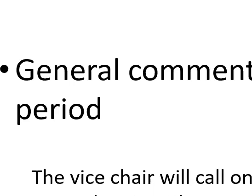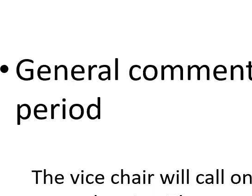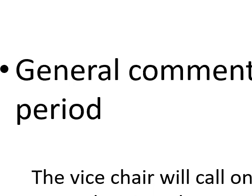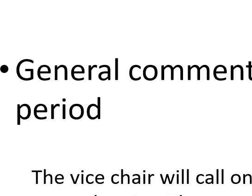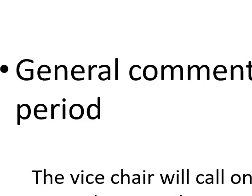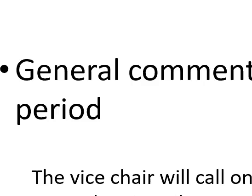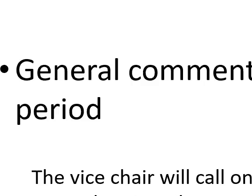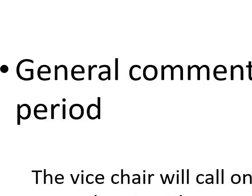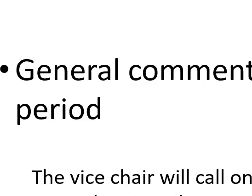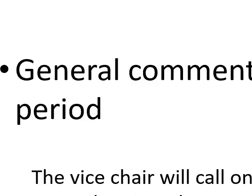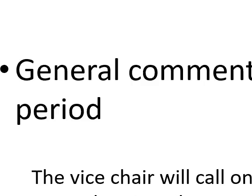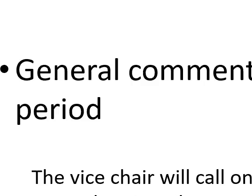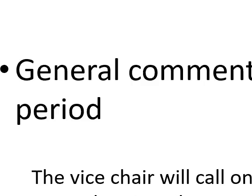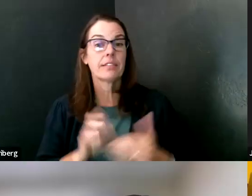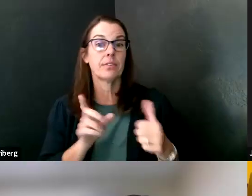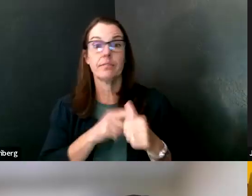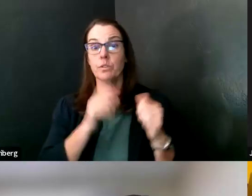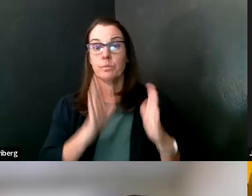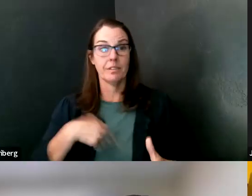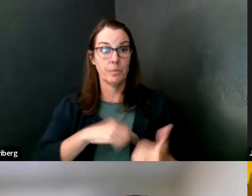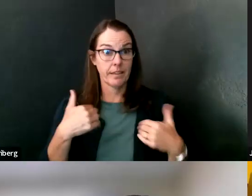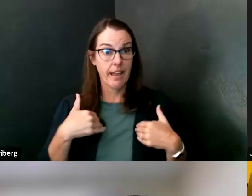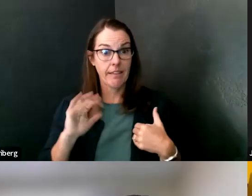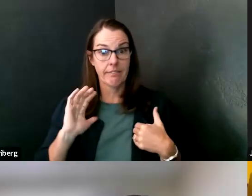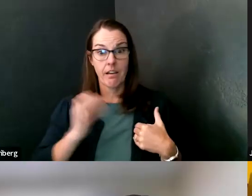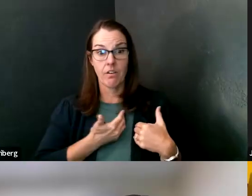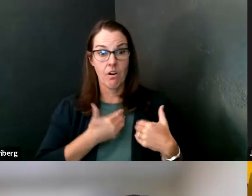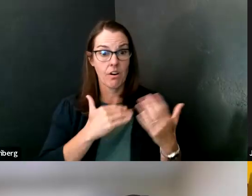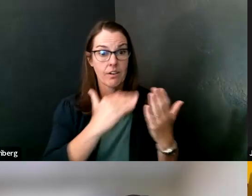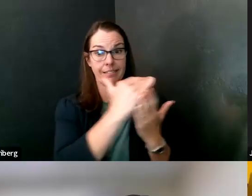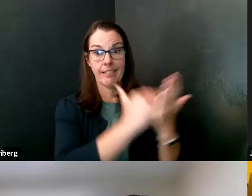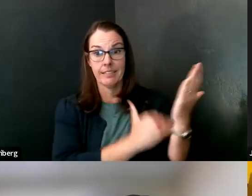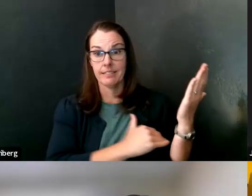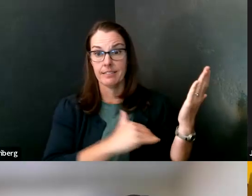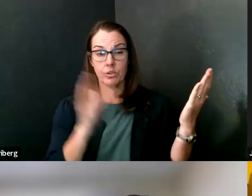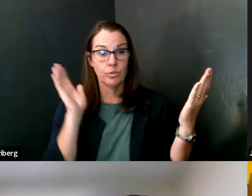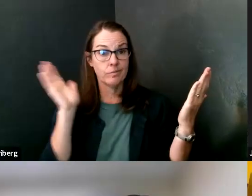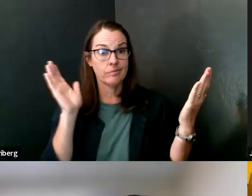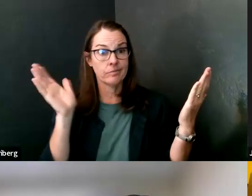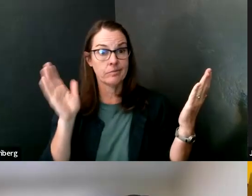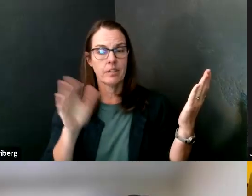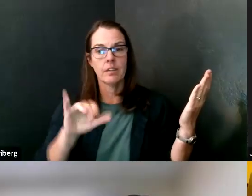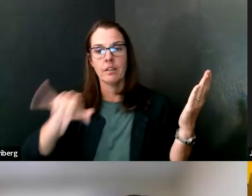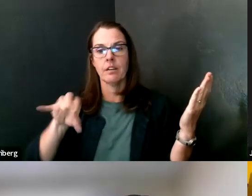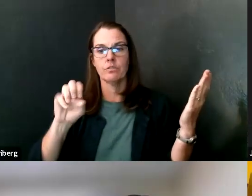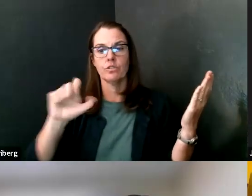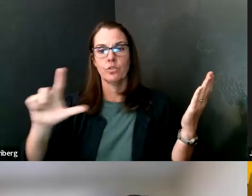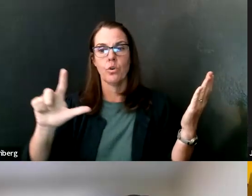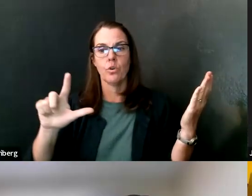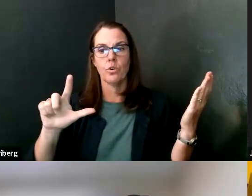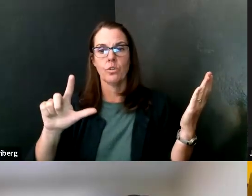um so with that, the first person that we have on our list of individuals to speak is Joel Nista,